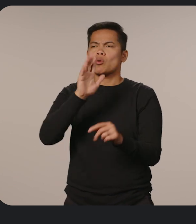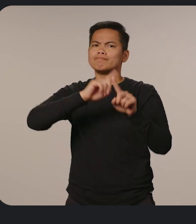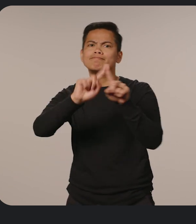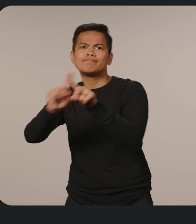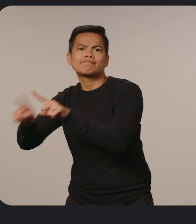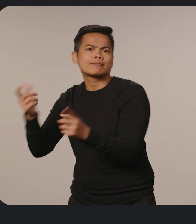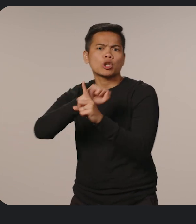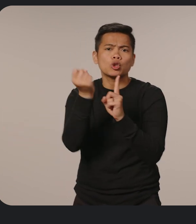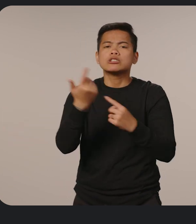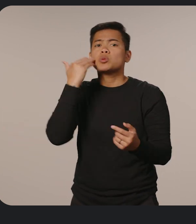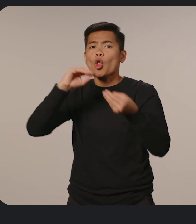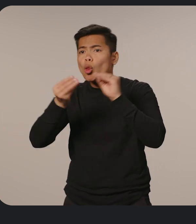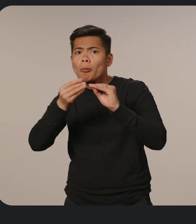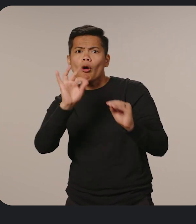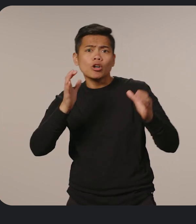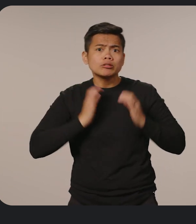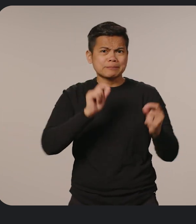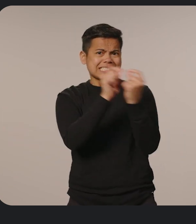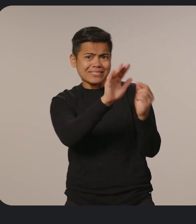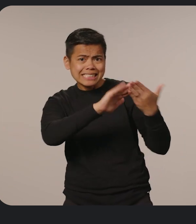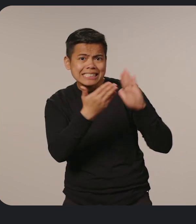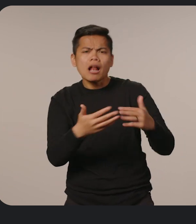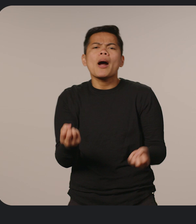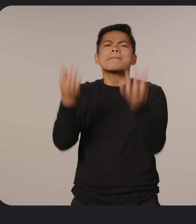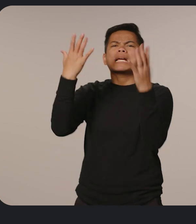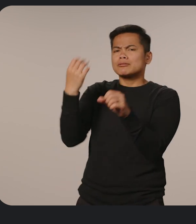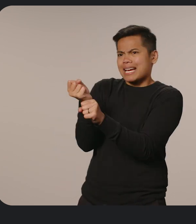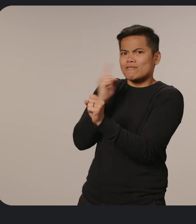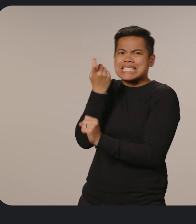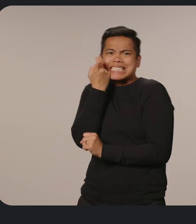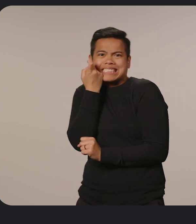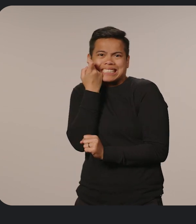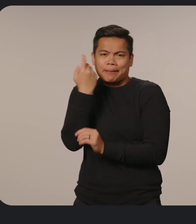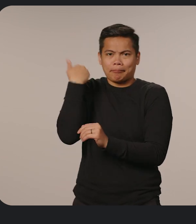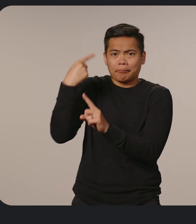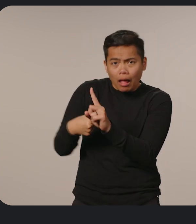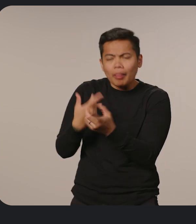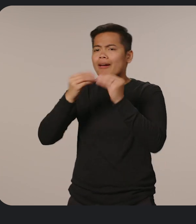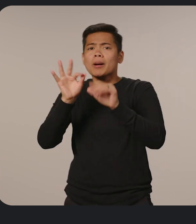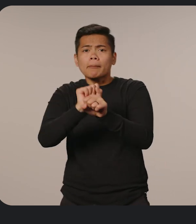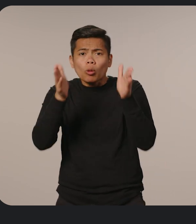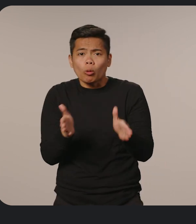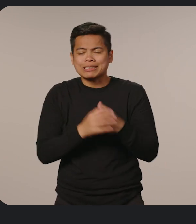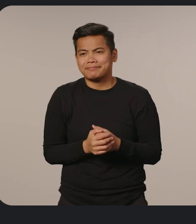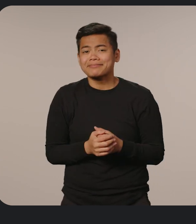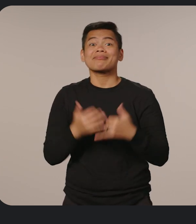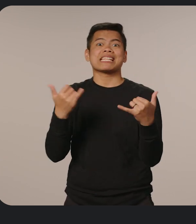specific City how many sales were made in the last month or the number of employees in a certain Department